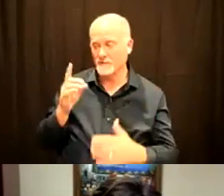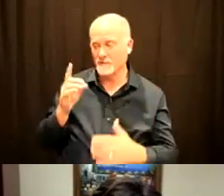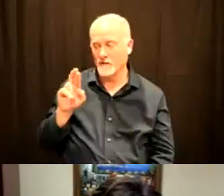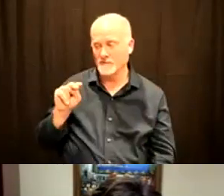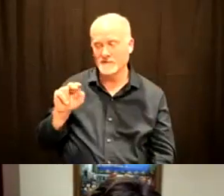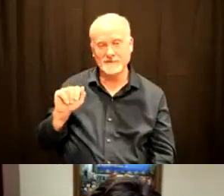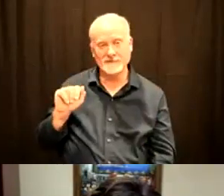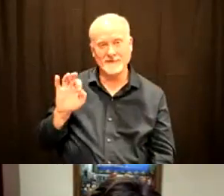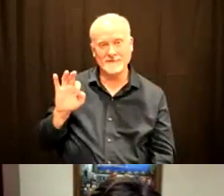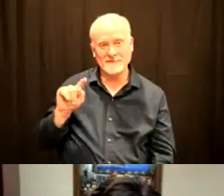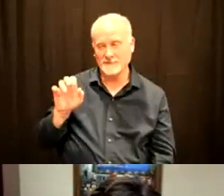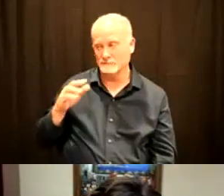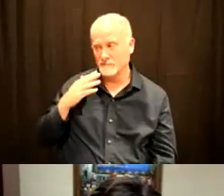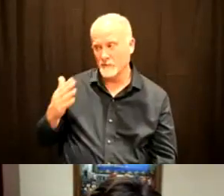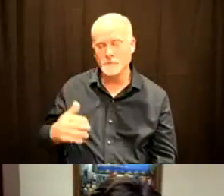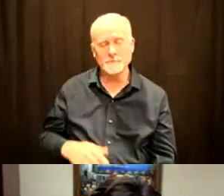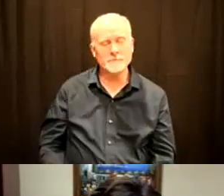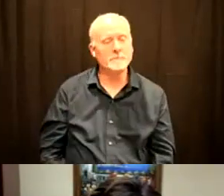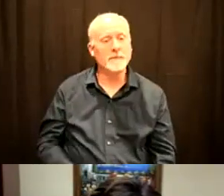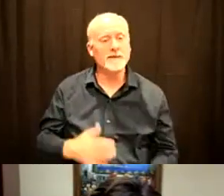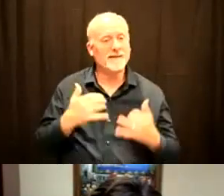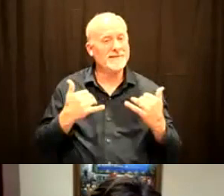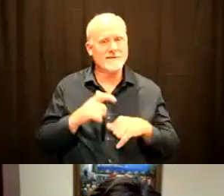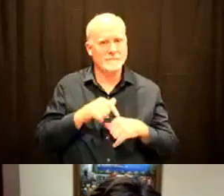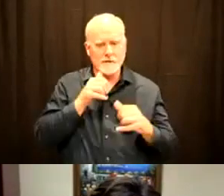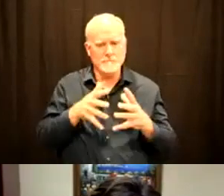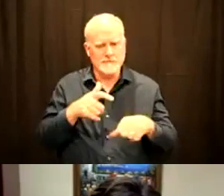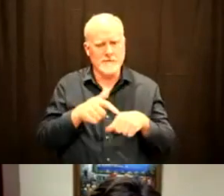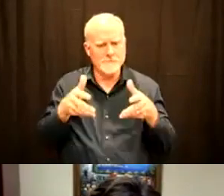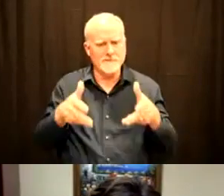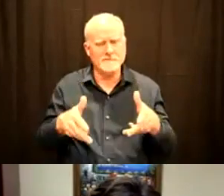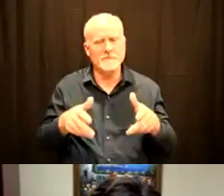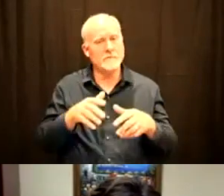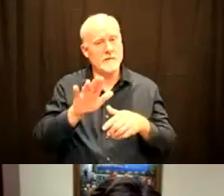um at this time we don't have a lot of time but um your questions are pouring in and so